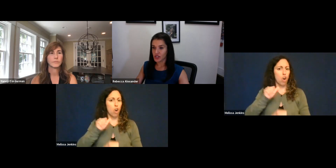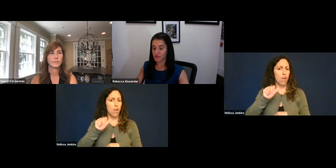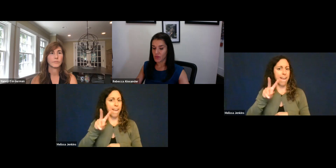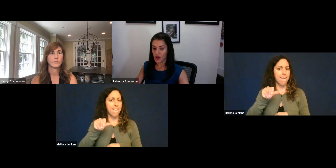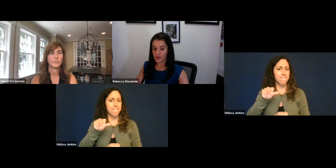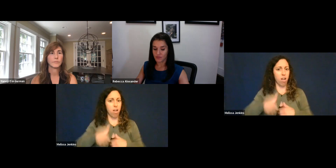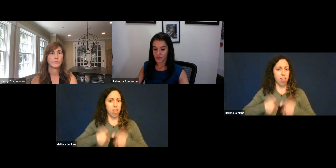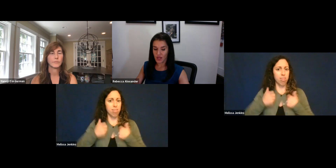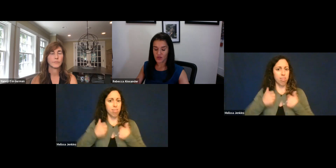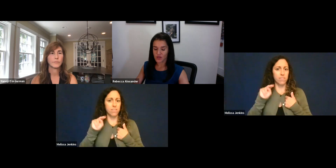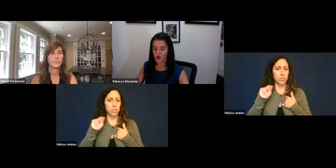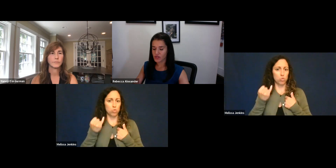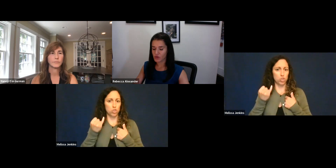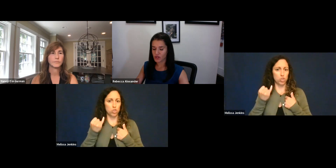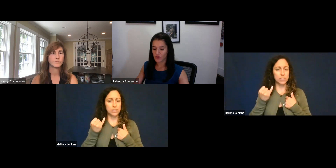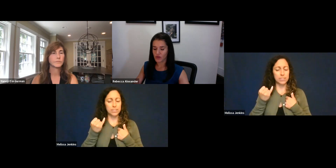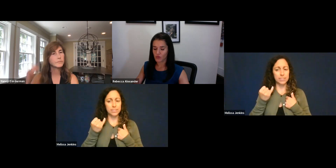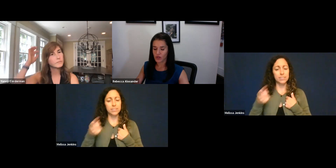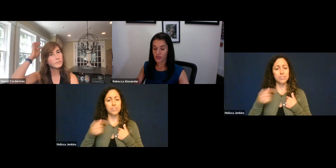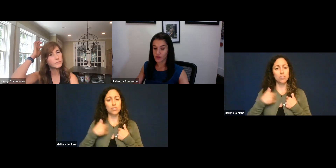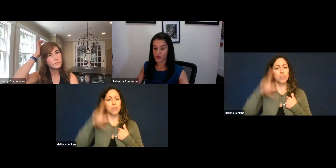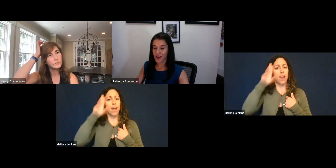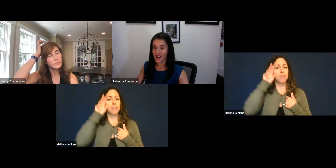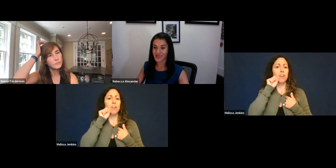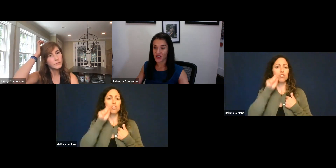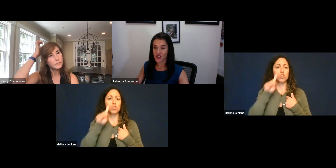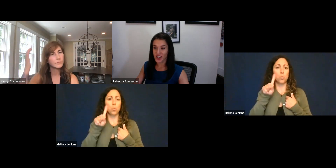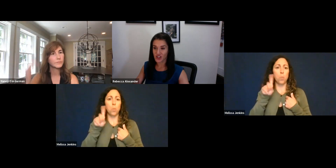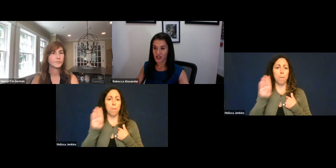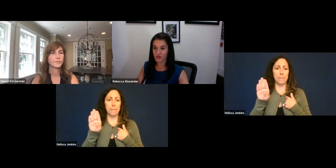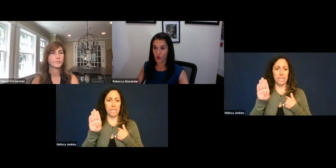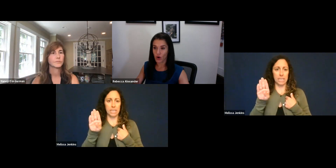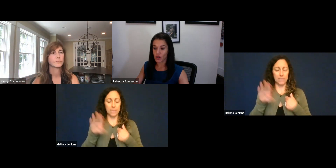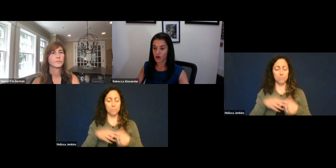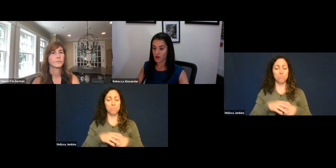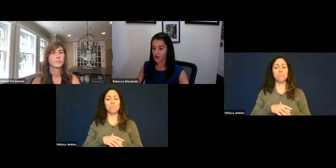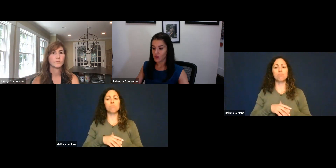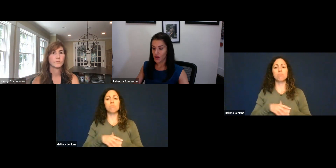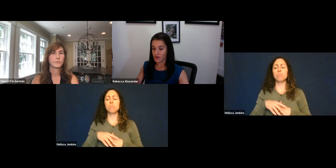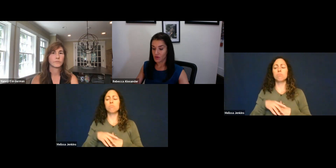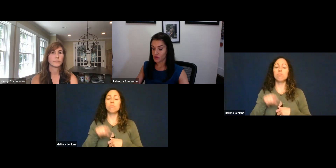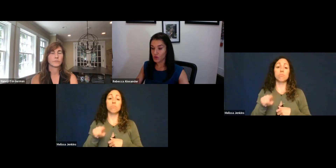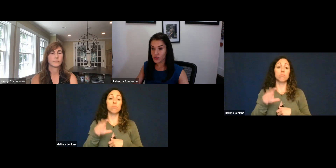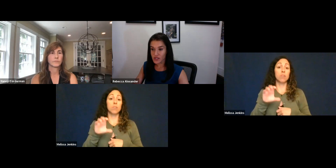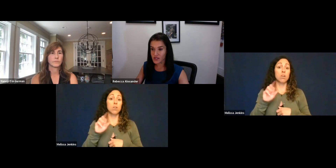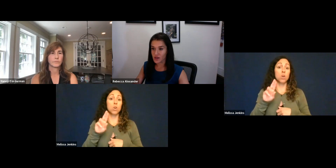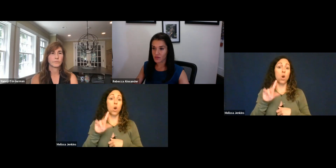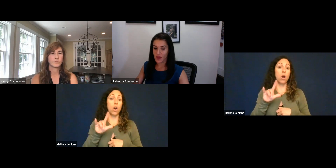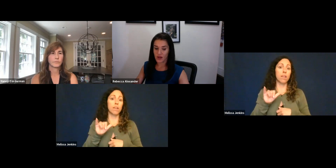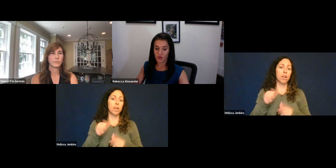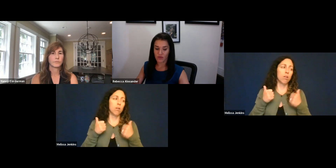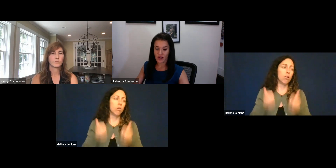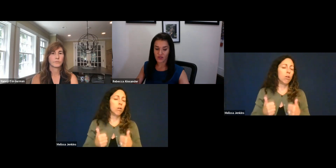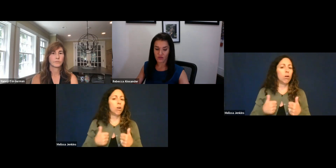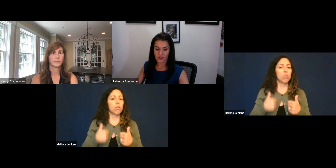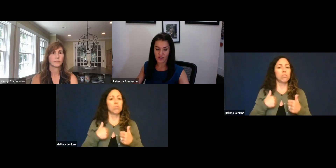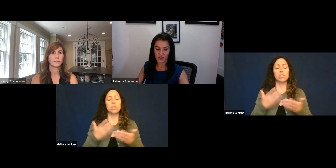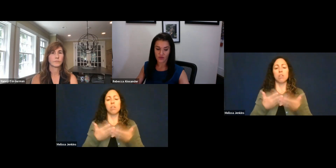She is so resourceful and really provides education for the school system, and provides services